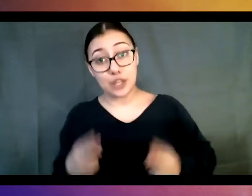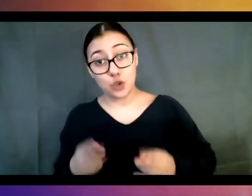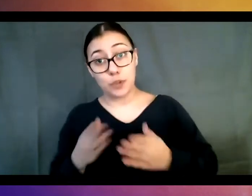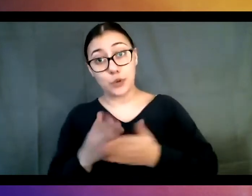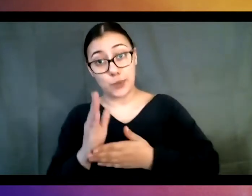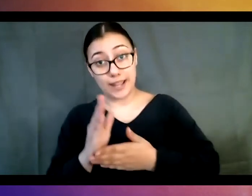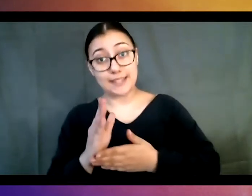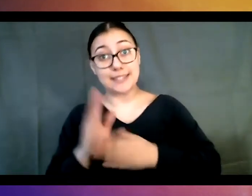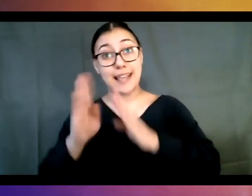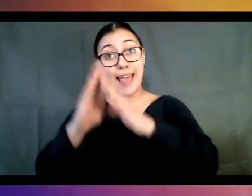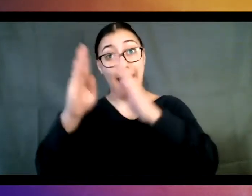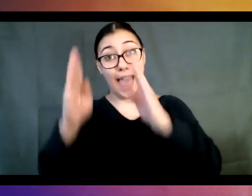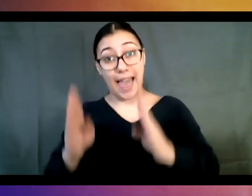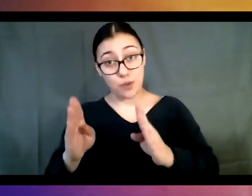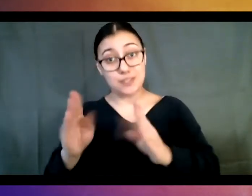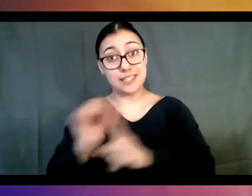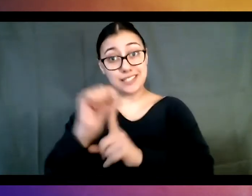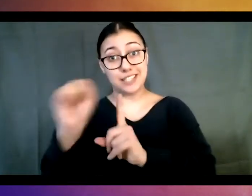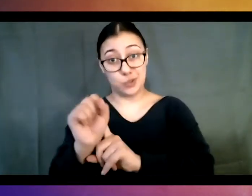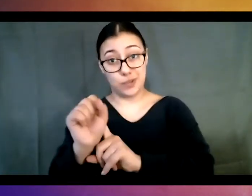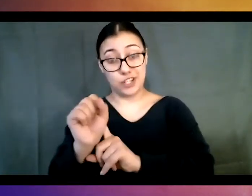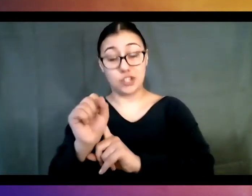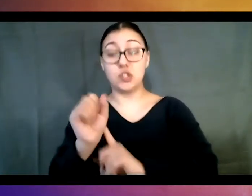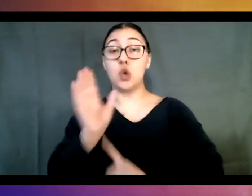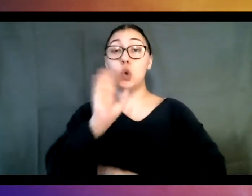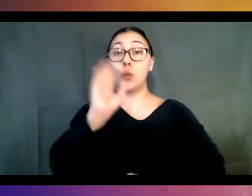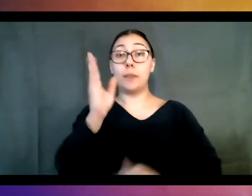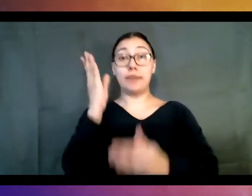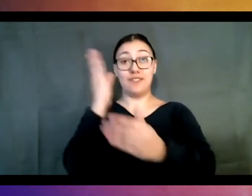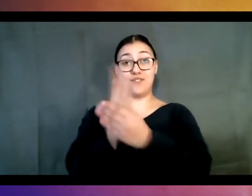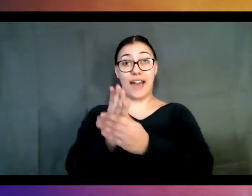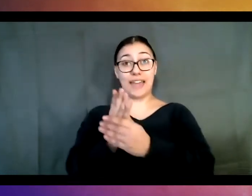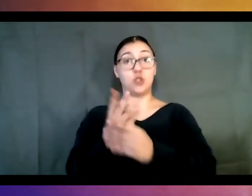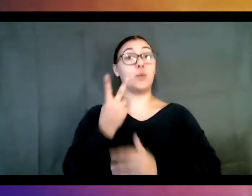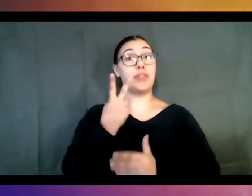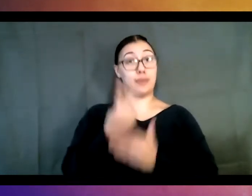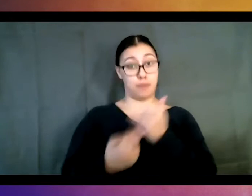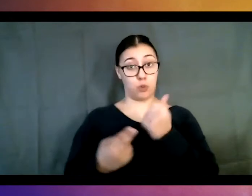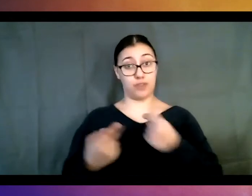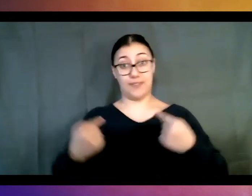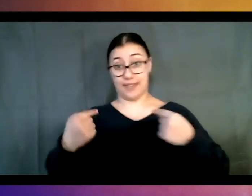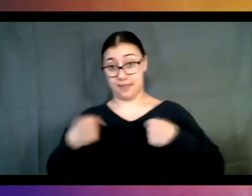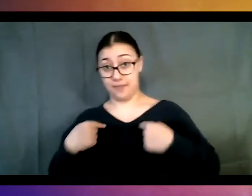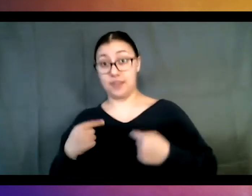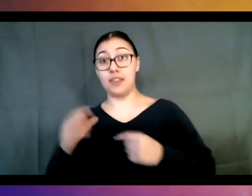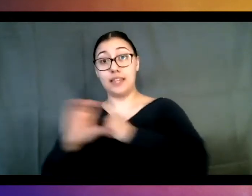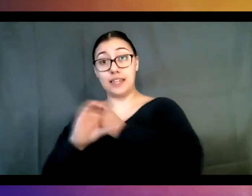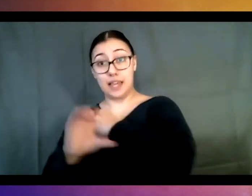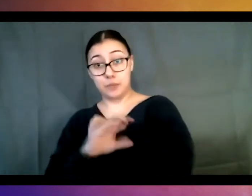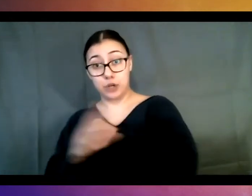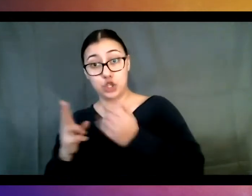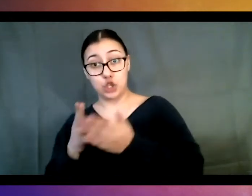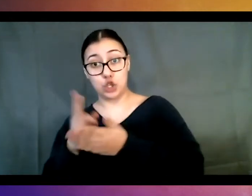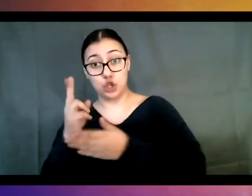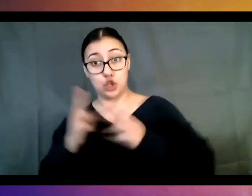are dual filed with HUD and investigated by the Human Rights Commission's Attorney Investigator